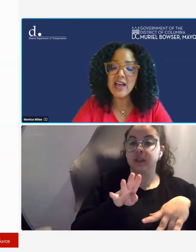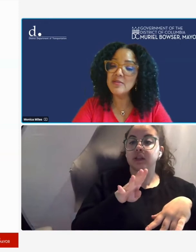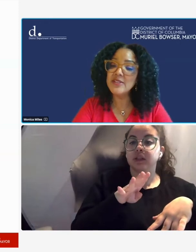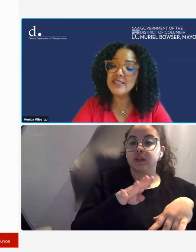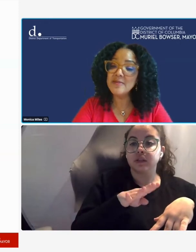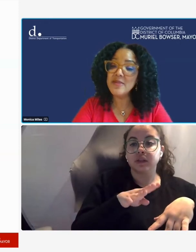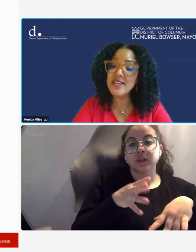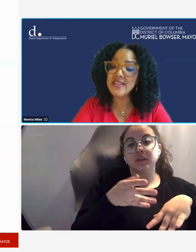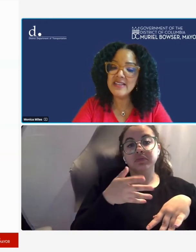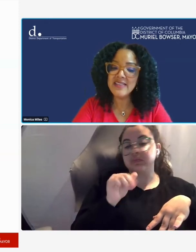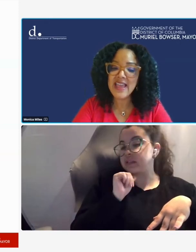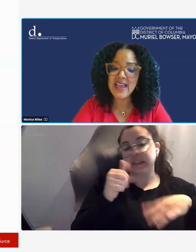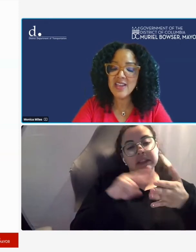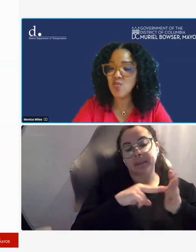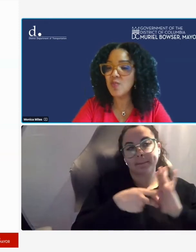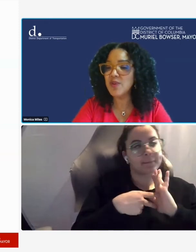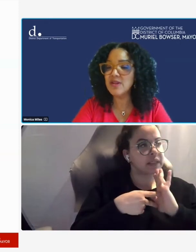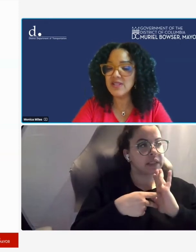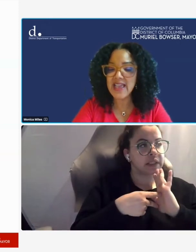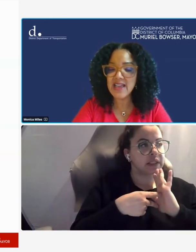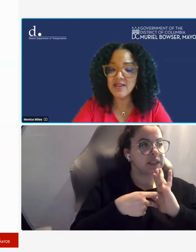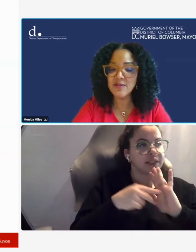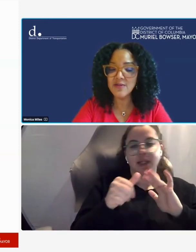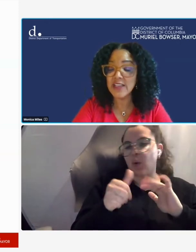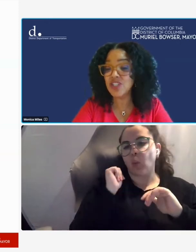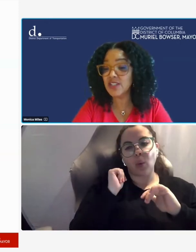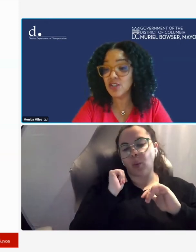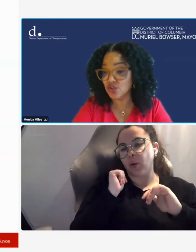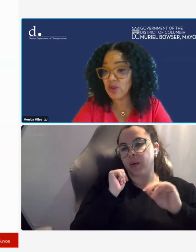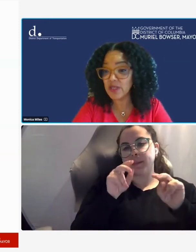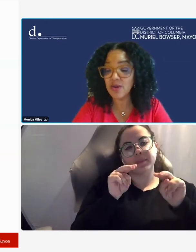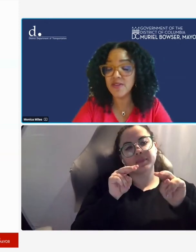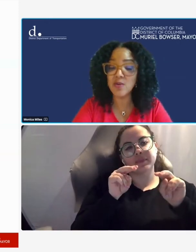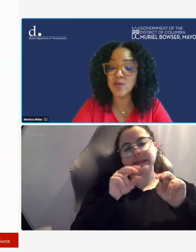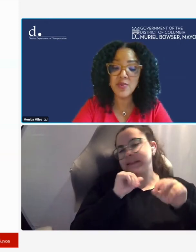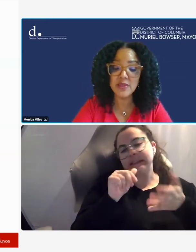doesn't mean that it won't be looked at that she doesn't control it or that it won't be looked at